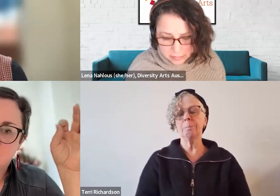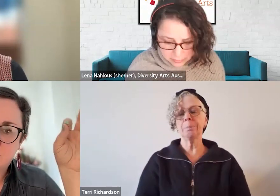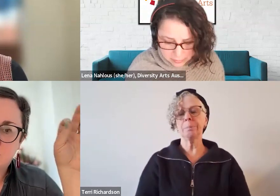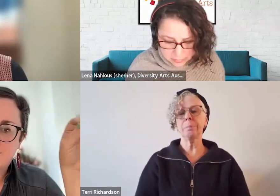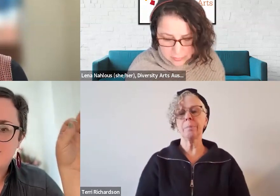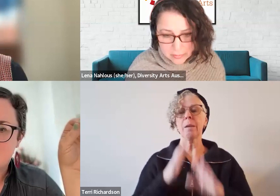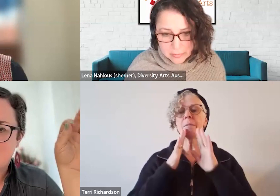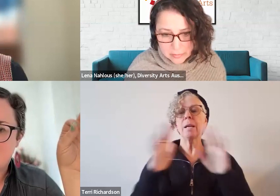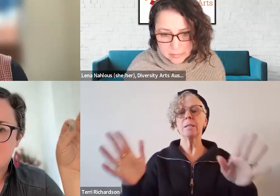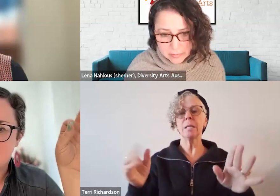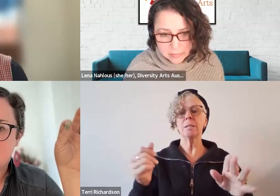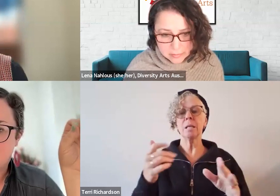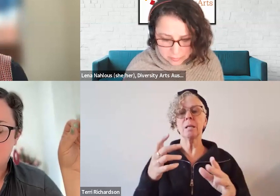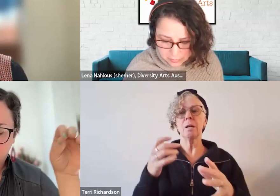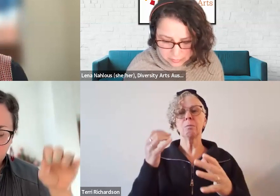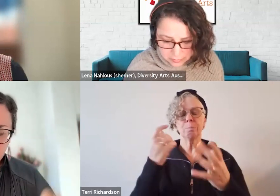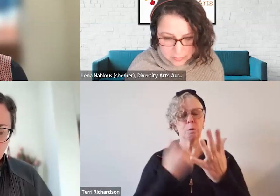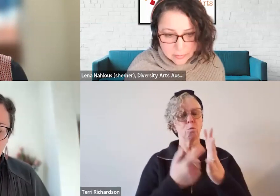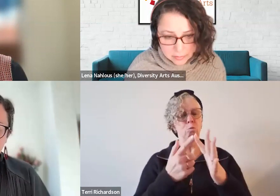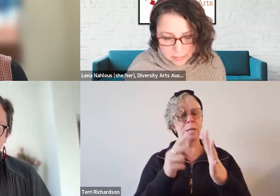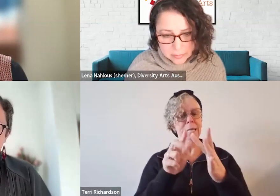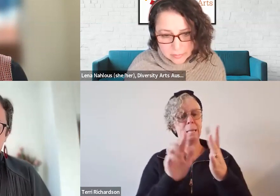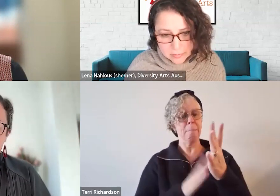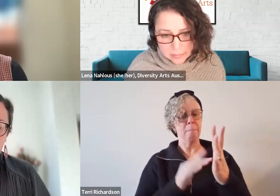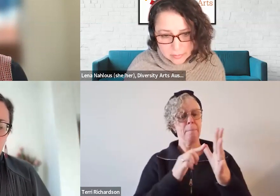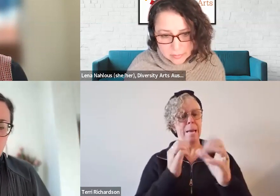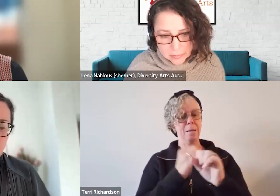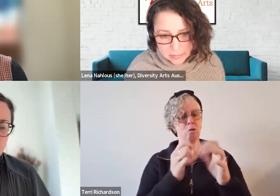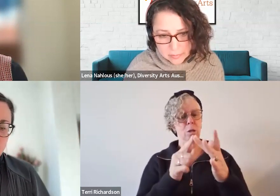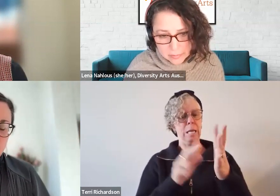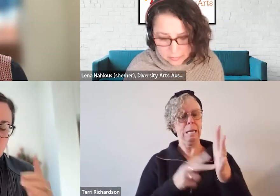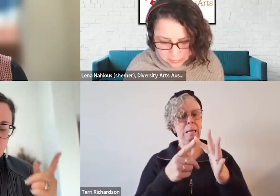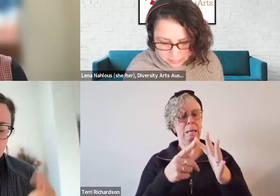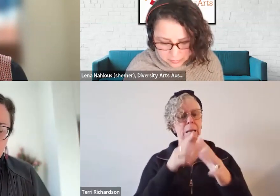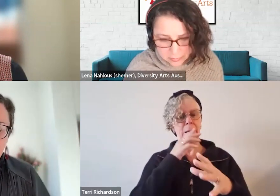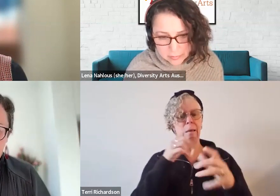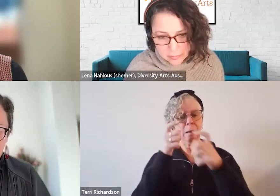called the Reimagining Governance Hub. And I interviewed them.